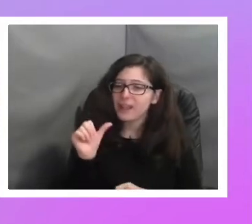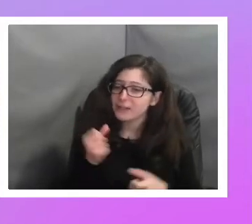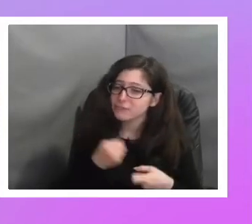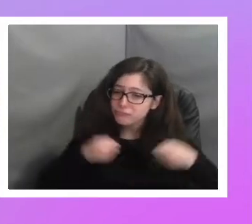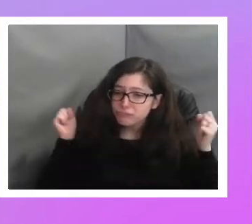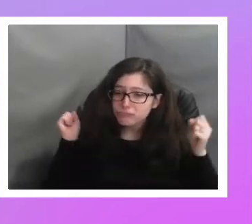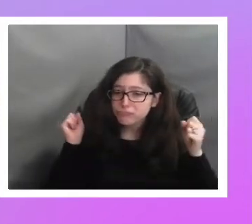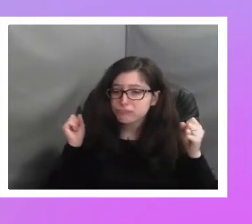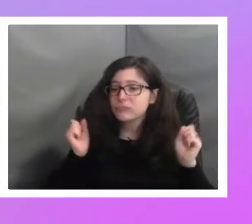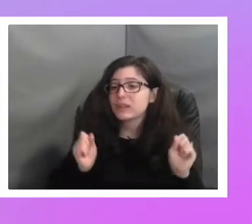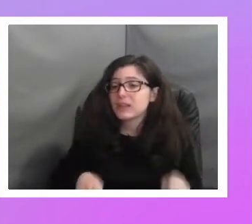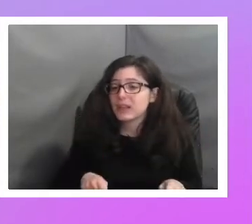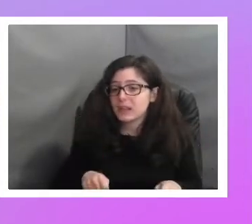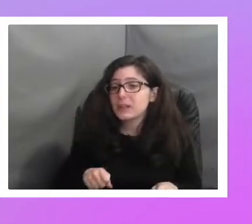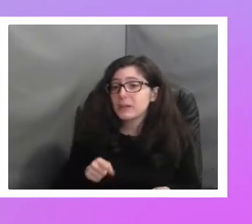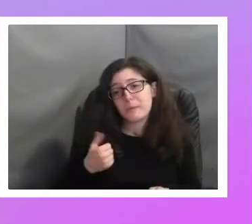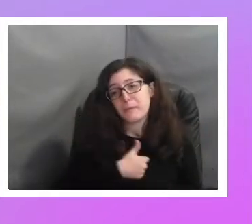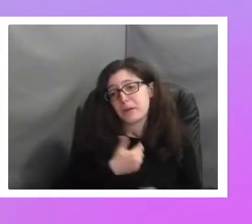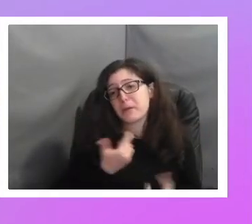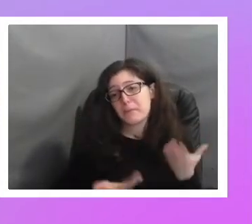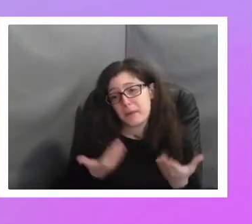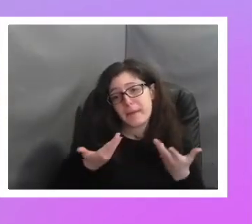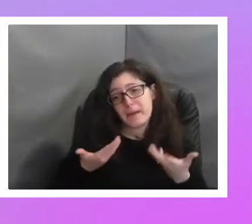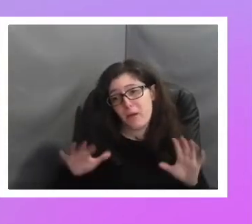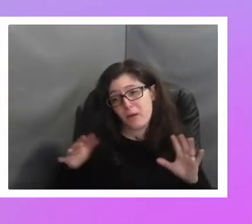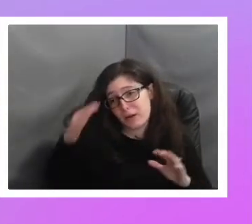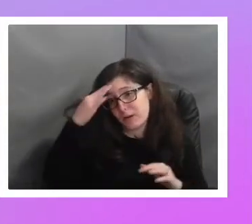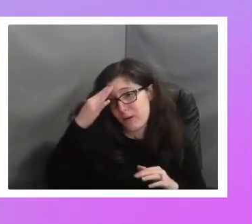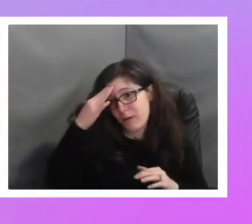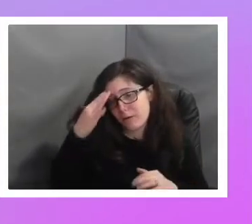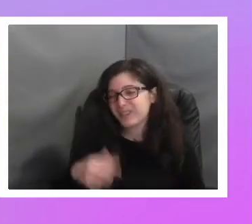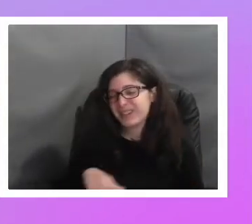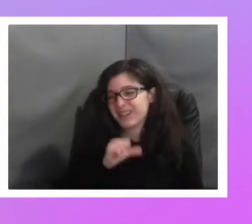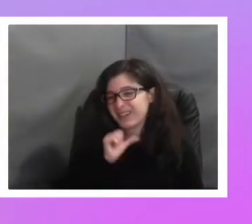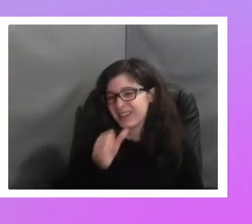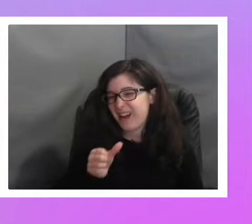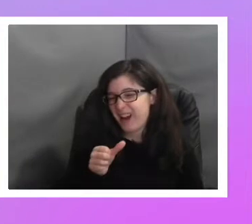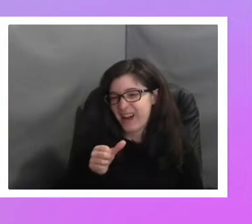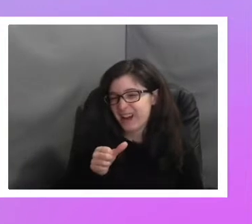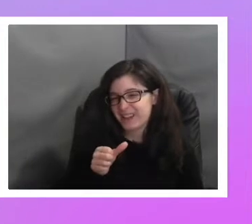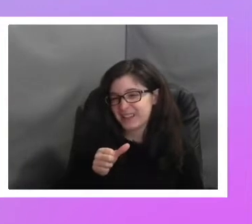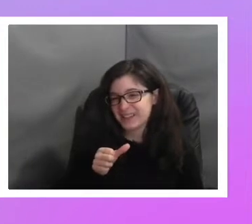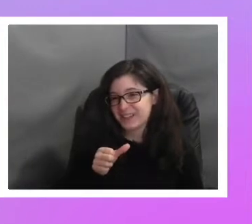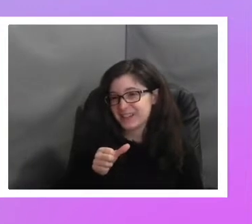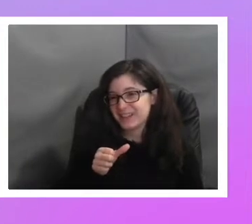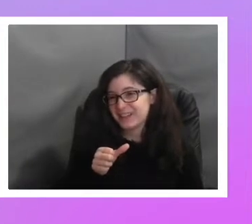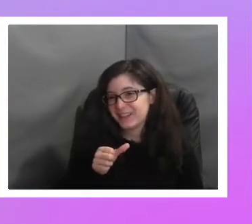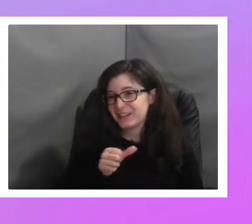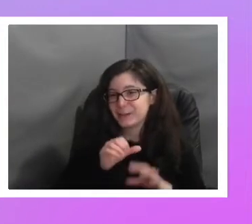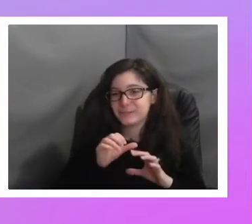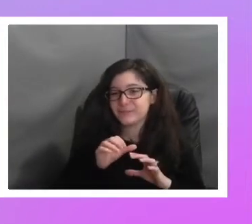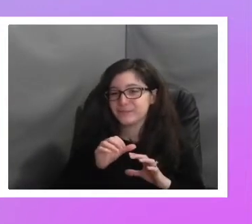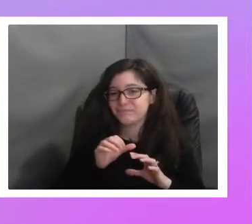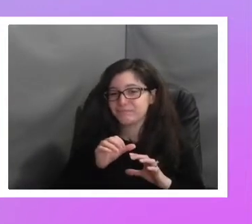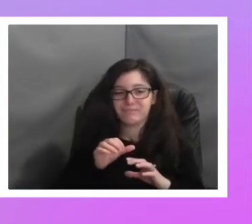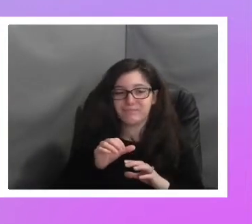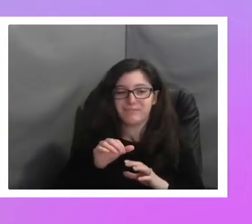we probably already know anyway, will not be held against you, will not result in me doing anything negative against you.